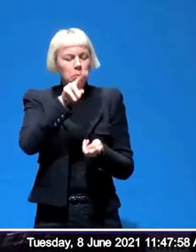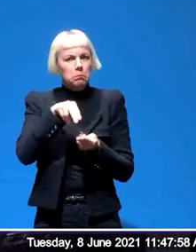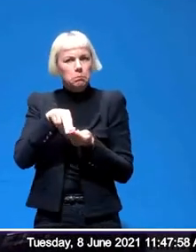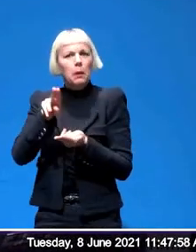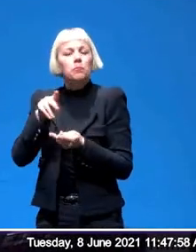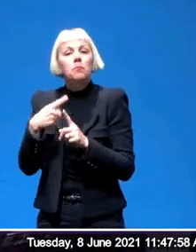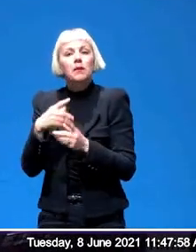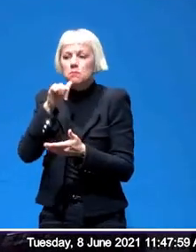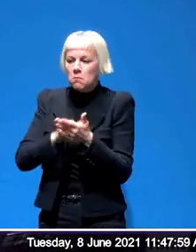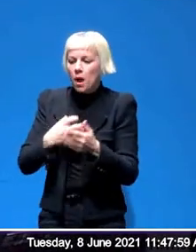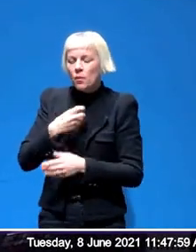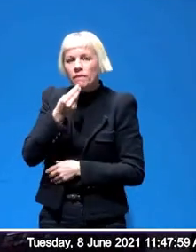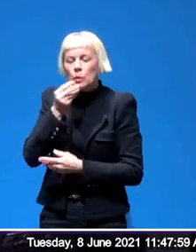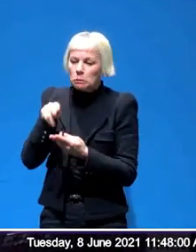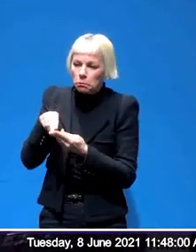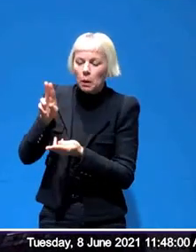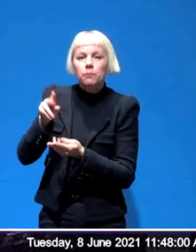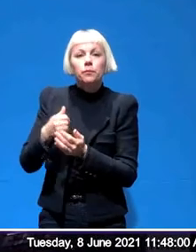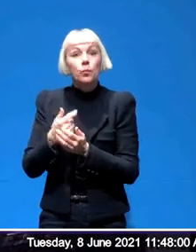We installed solar panels, so that's helped.